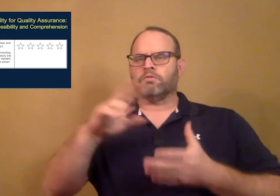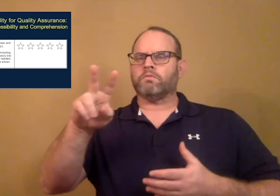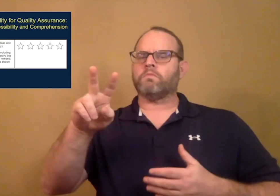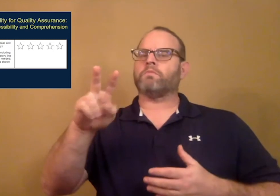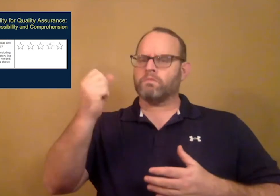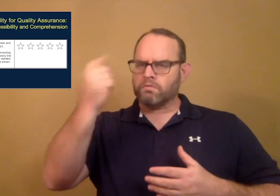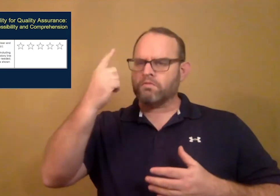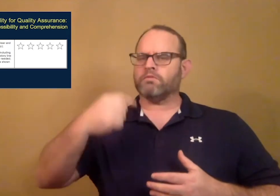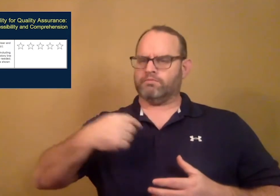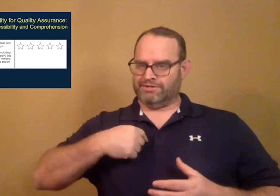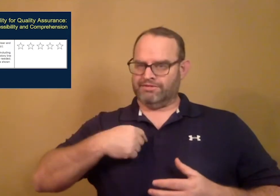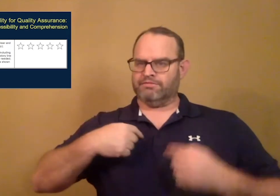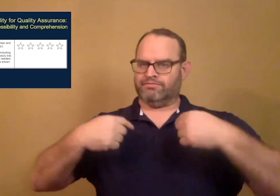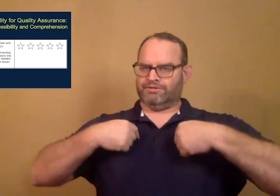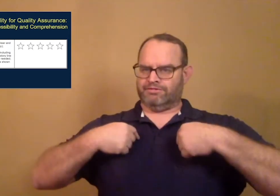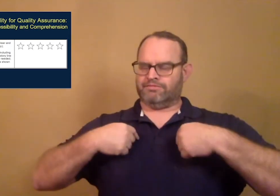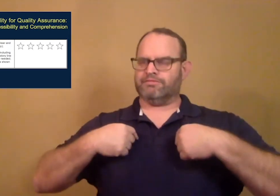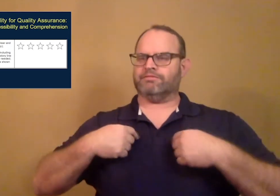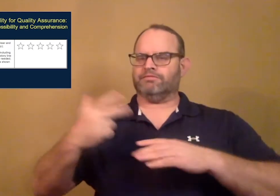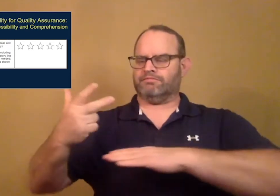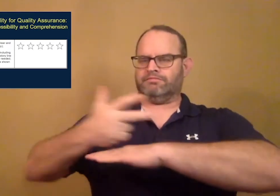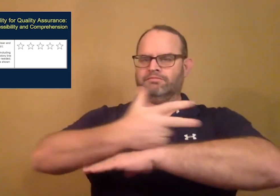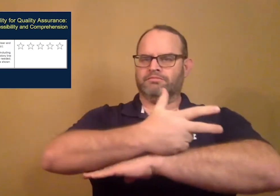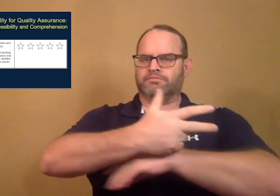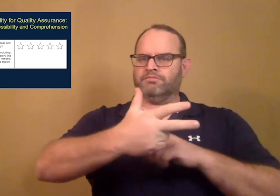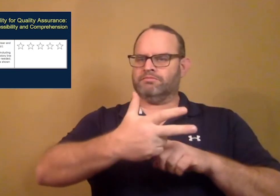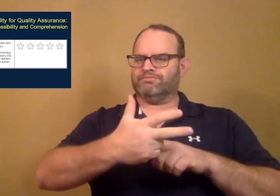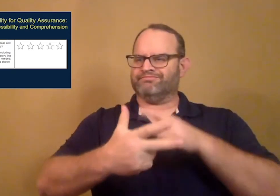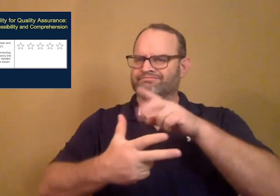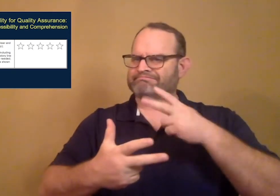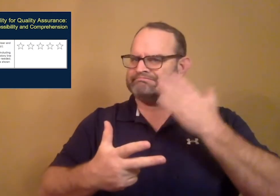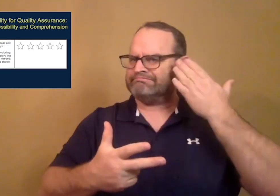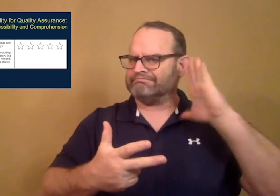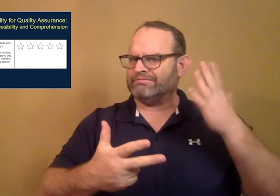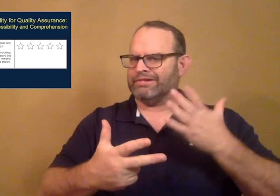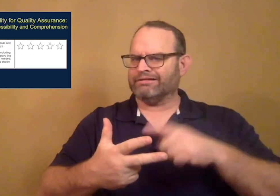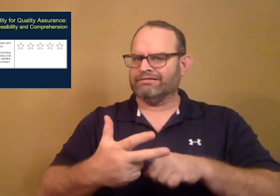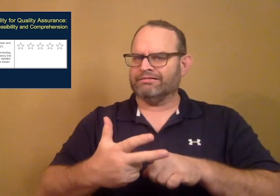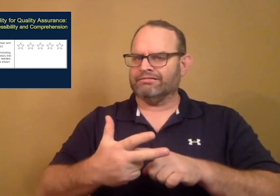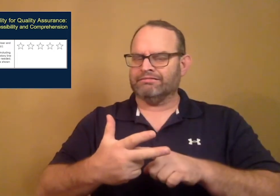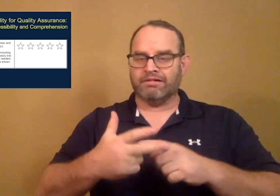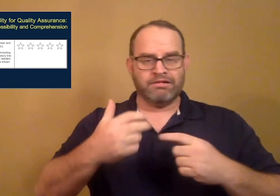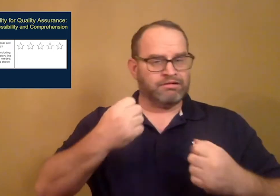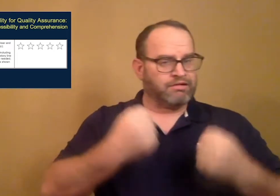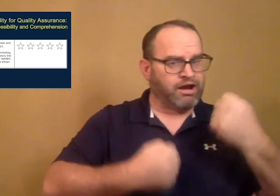The viewer is more likely to understand the signed word for the English word, "I" or "me". But, the viewer might become unsure about this one: right hand in handshape-3 moving across the horizontal left arm. The viewer does not know what the right hand in HS-3 represents other than a generic means of transportation.